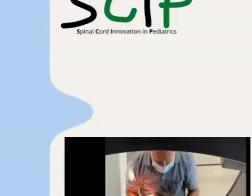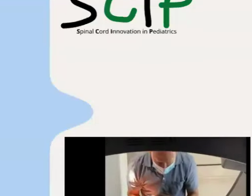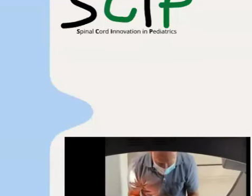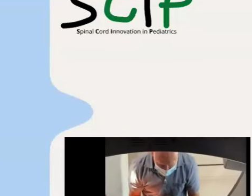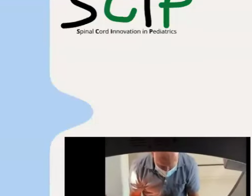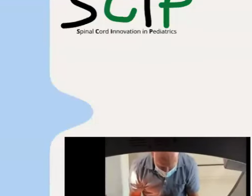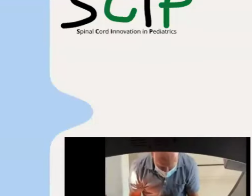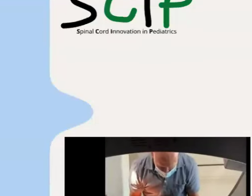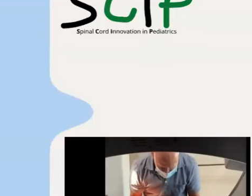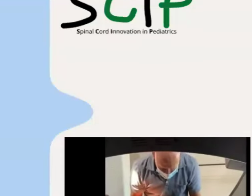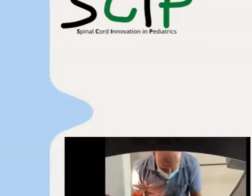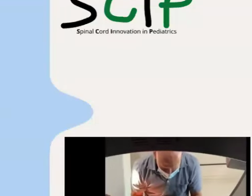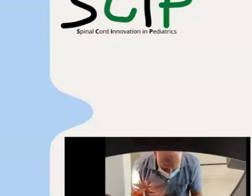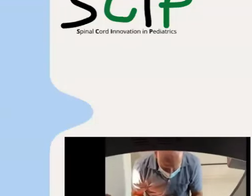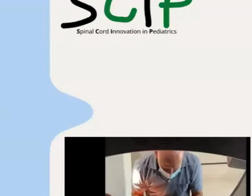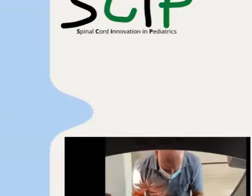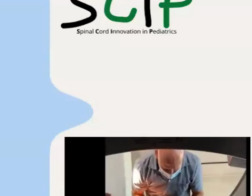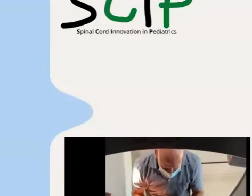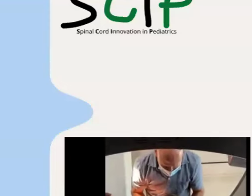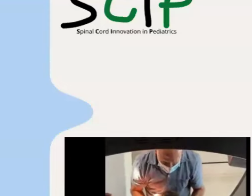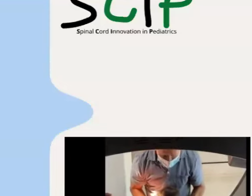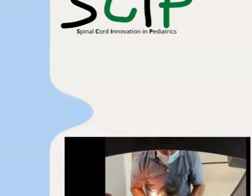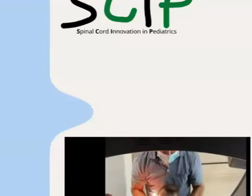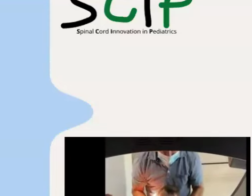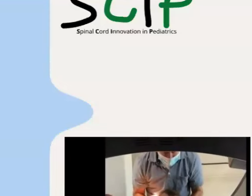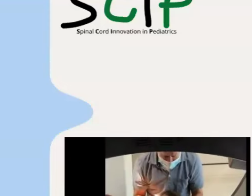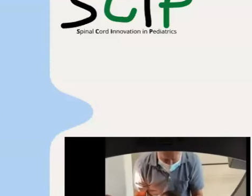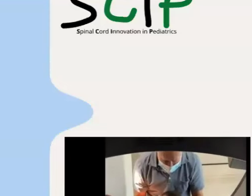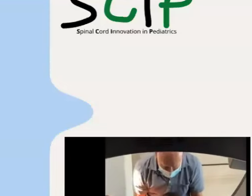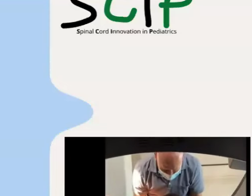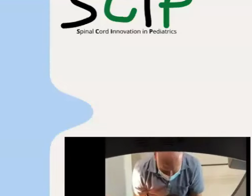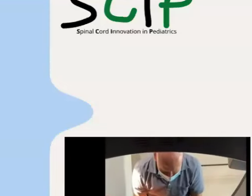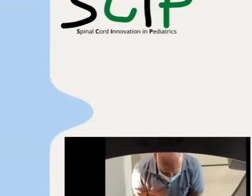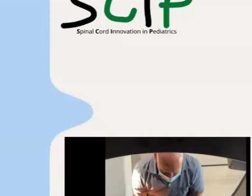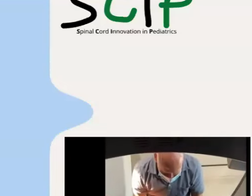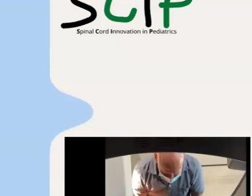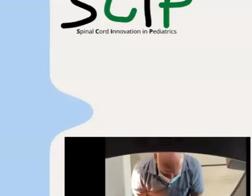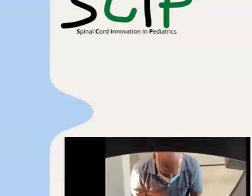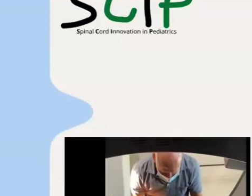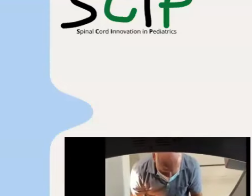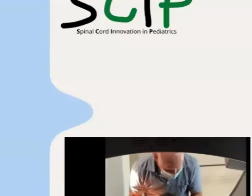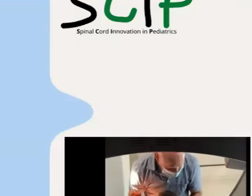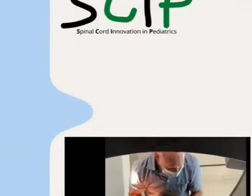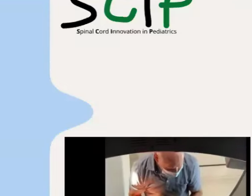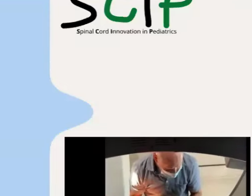this child would be needing a wheelchair for mobility reasons and would also be living with multiple comorbidities